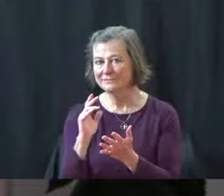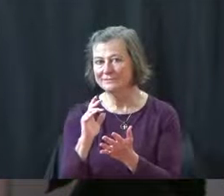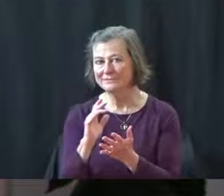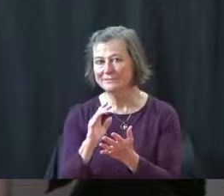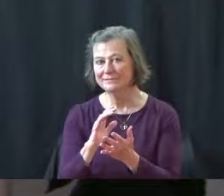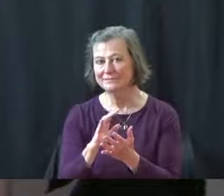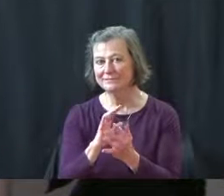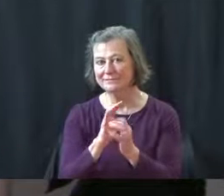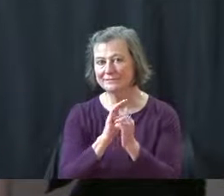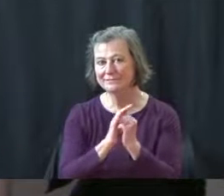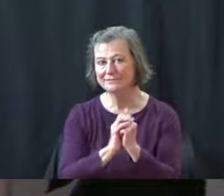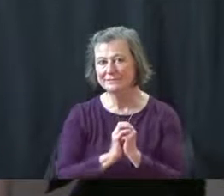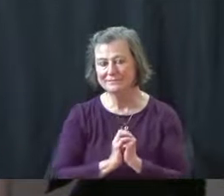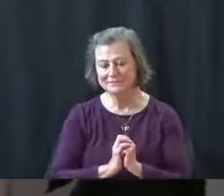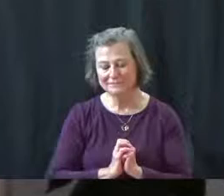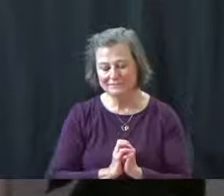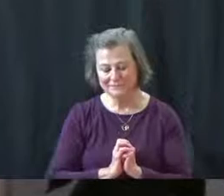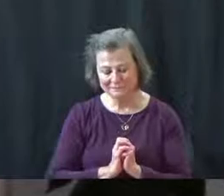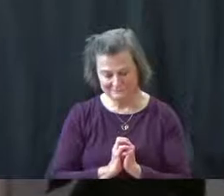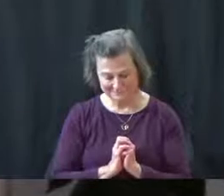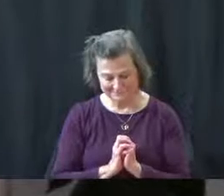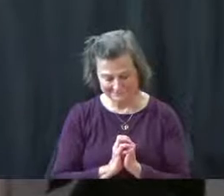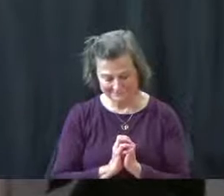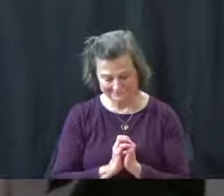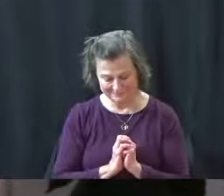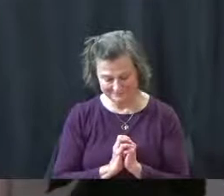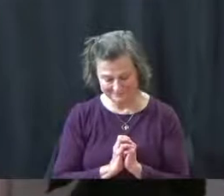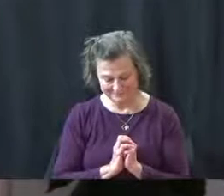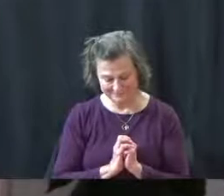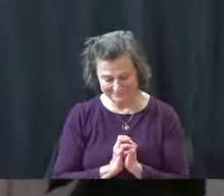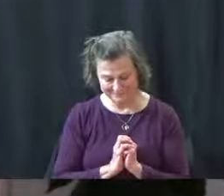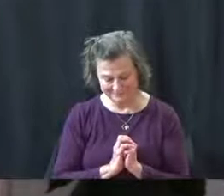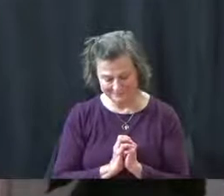Amen